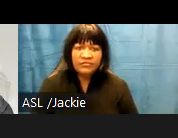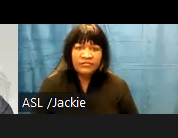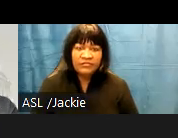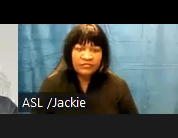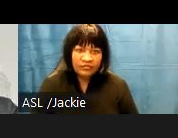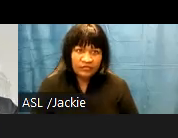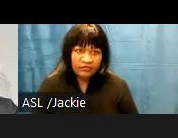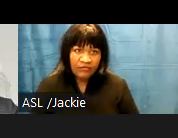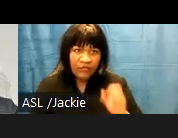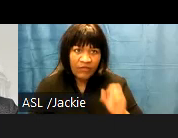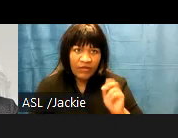Okay. So this is the first one.